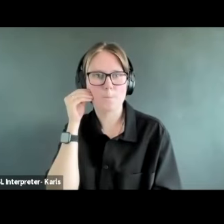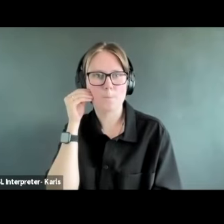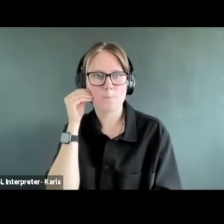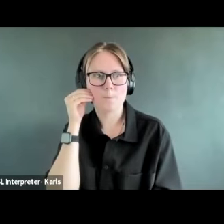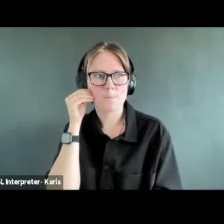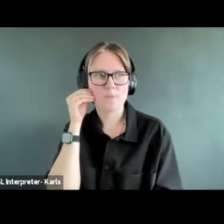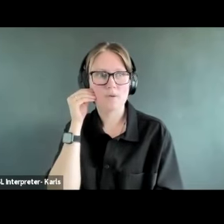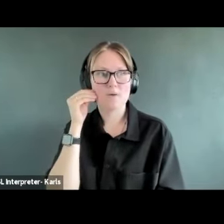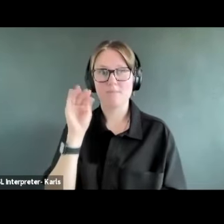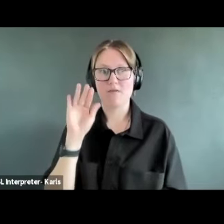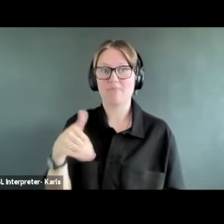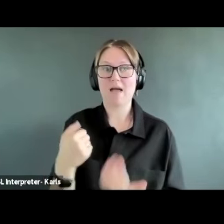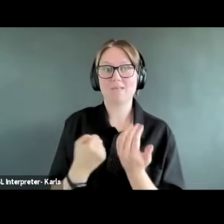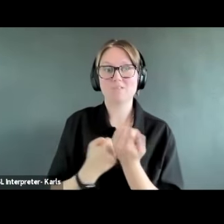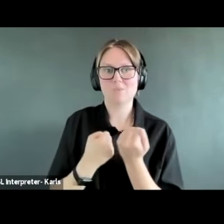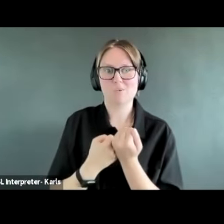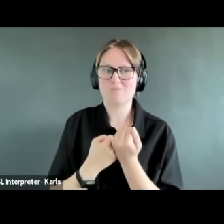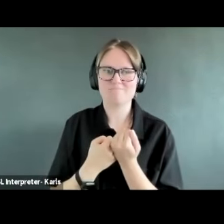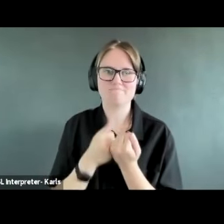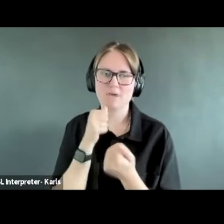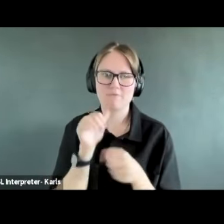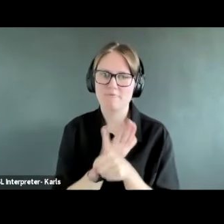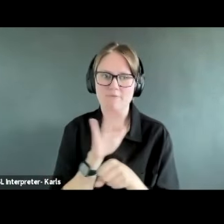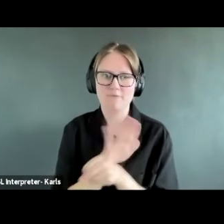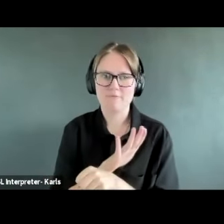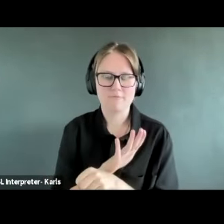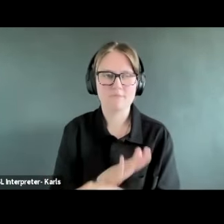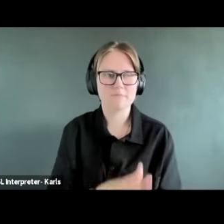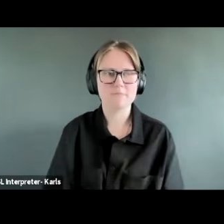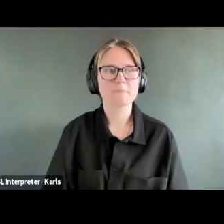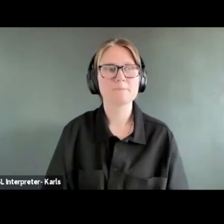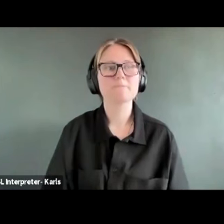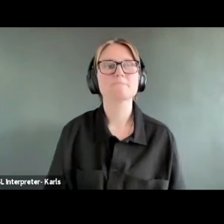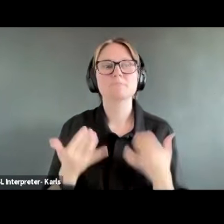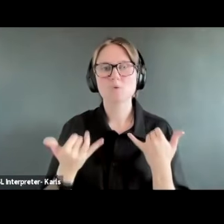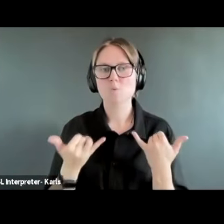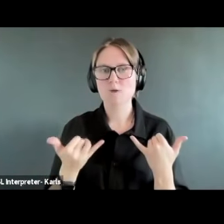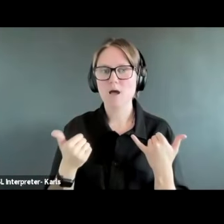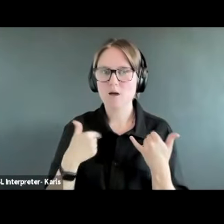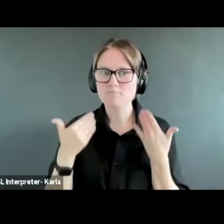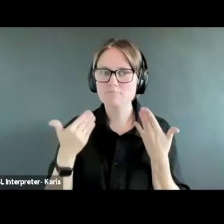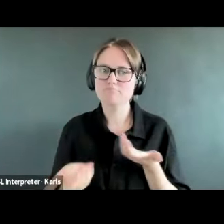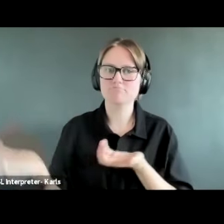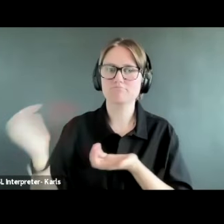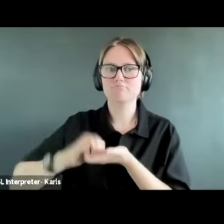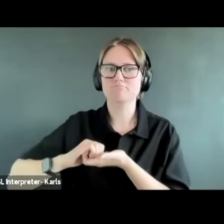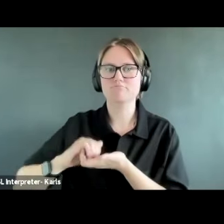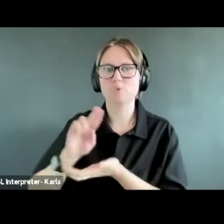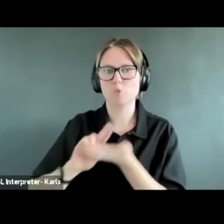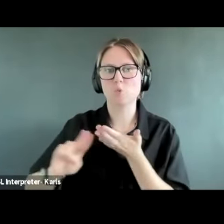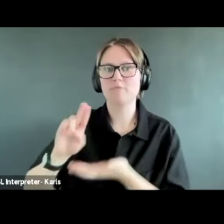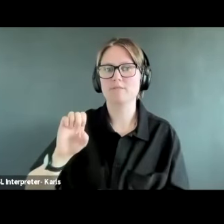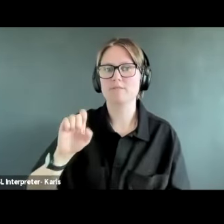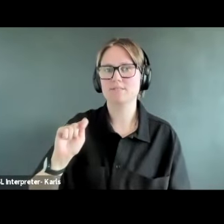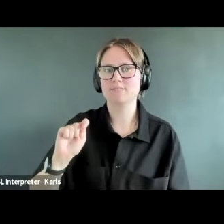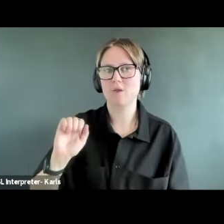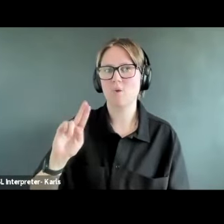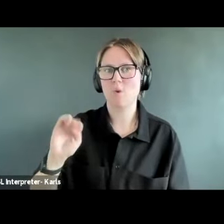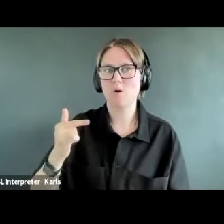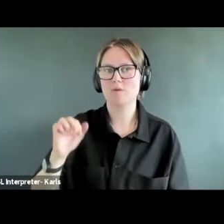enough. And so that's why now I'm partnering with the University of St. Augustine for Health Sciences. And